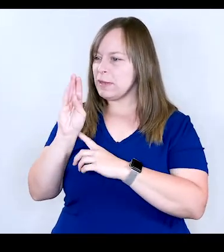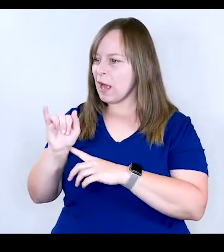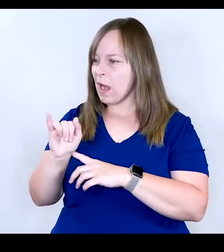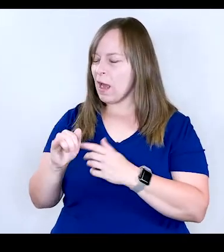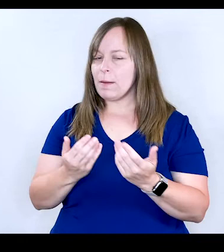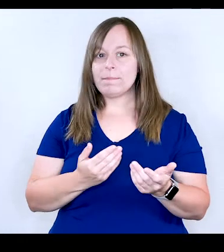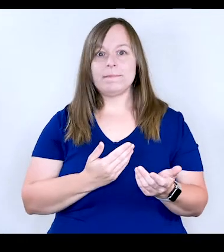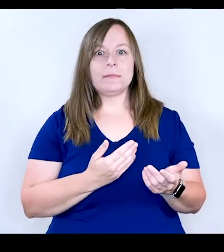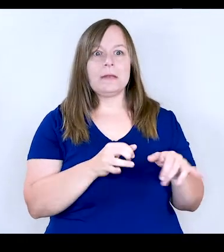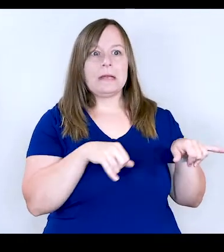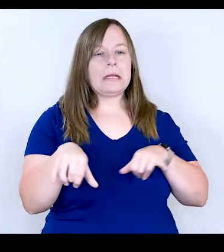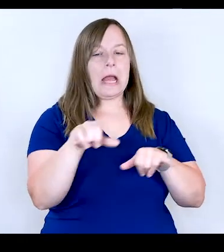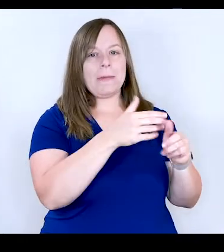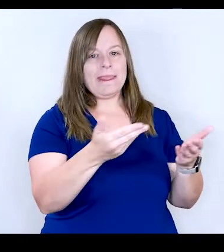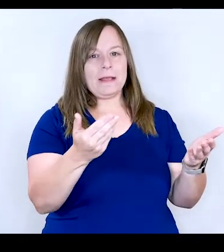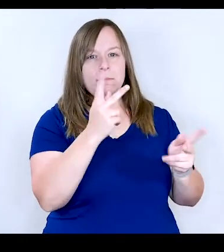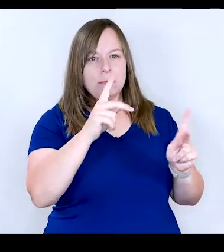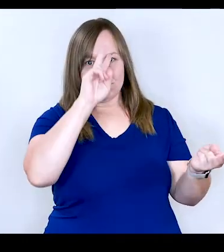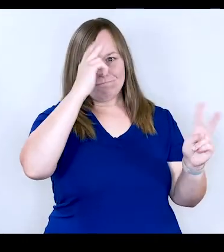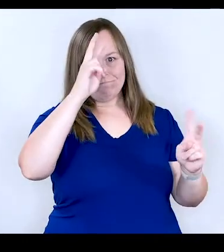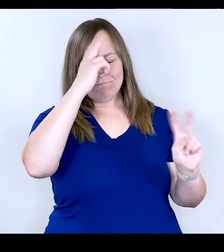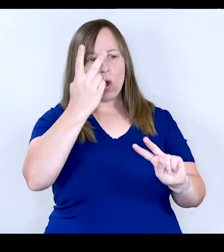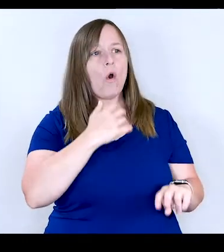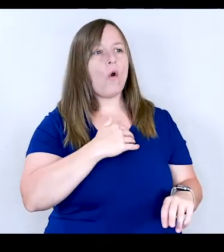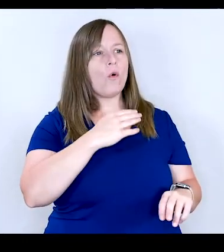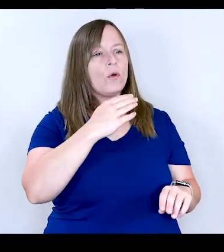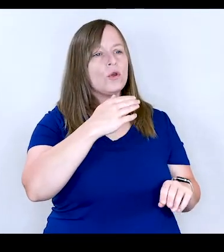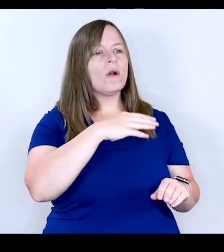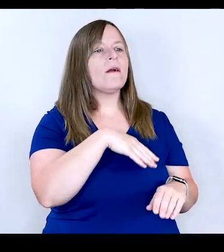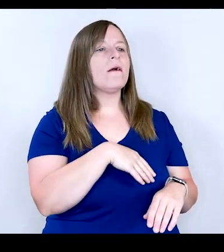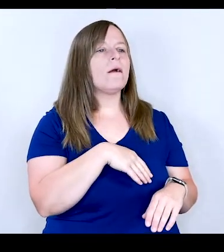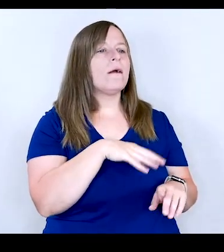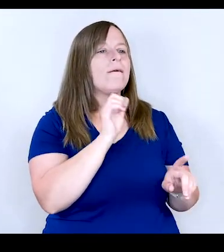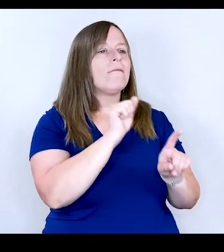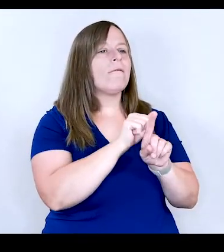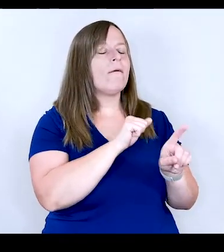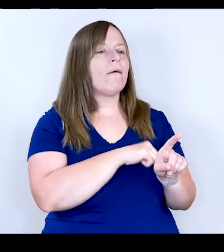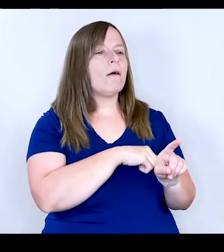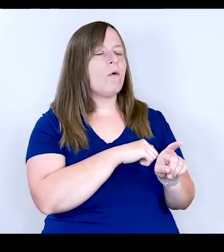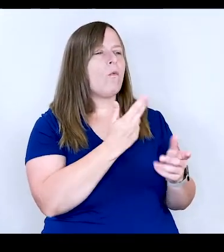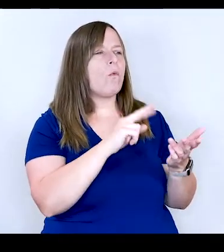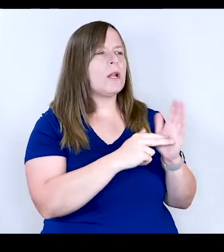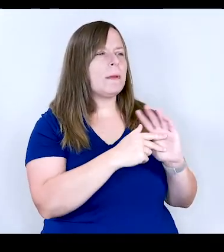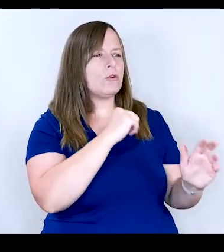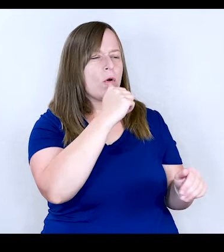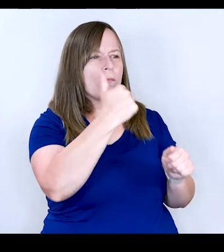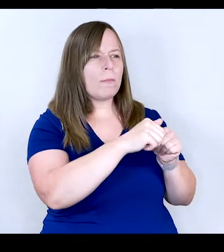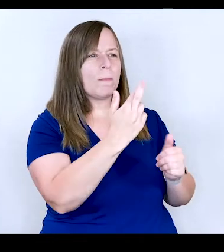M: Oh, a common misperception is that you're faking your memory. "What do you mean you don't remember your best friend?" You know,